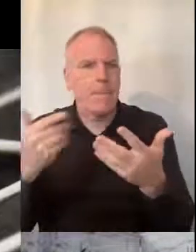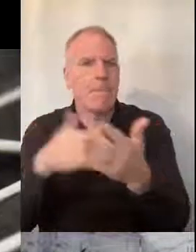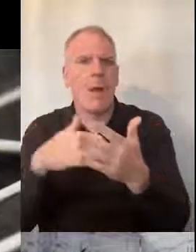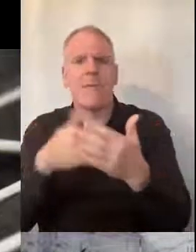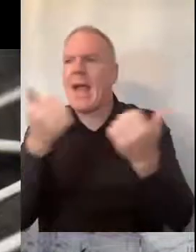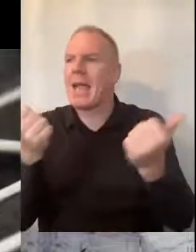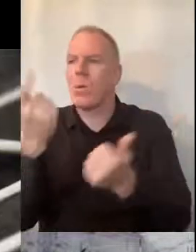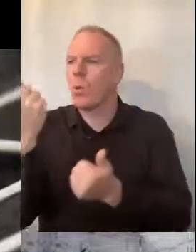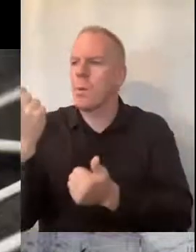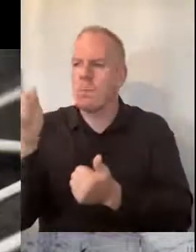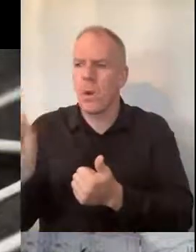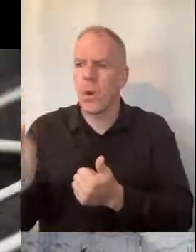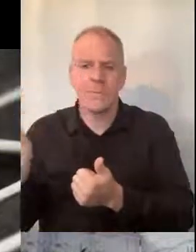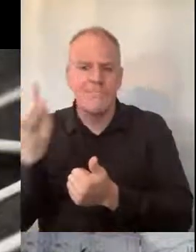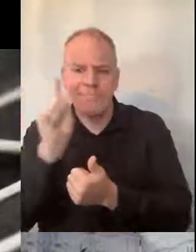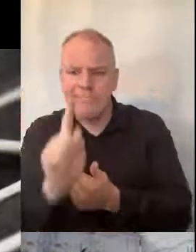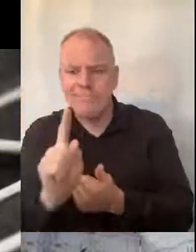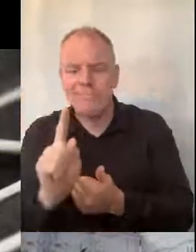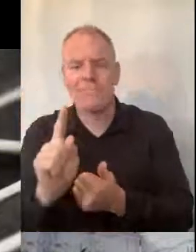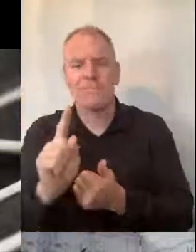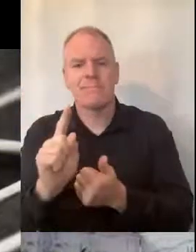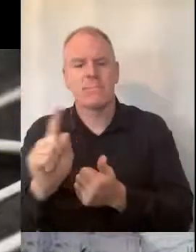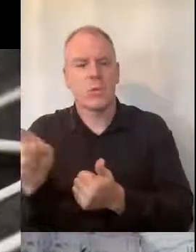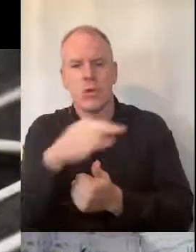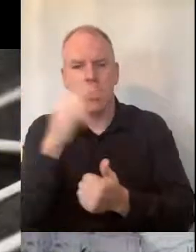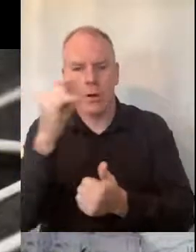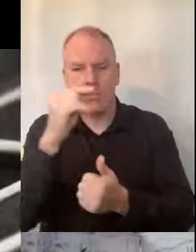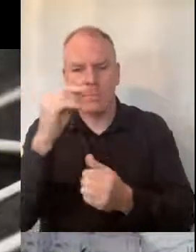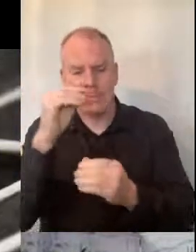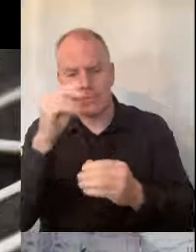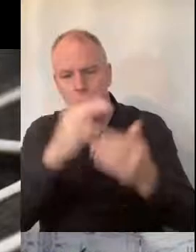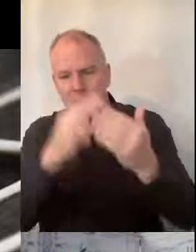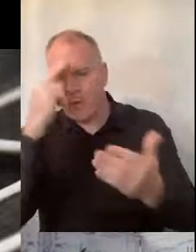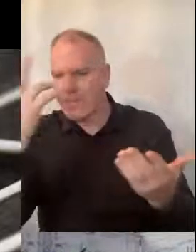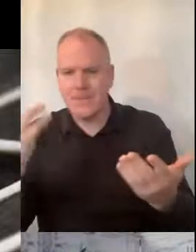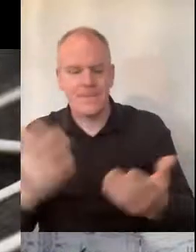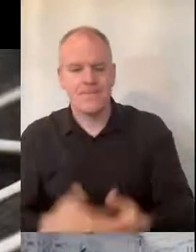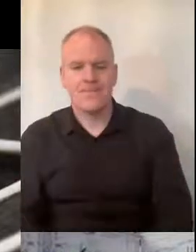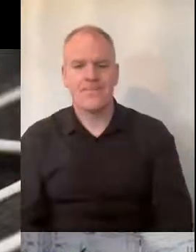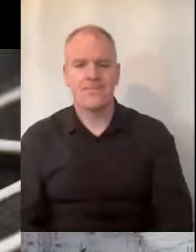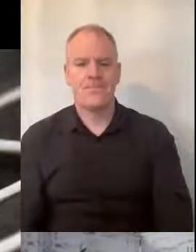That's coming into our institutions. Then I'll just check the chat.